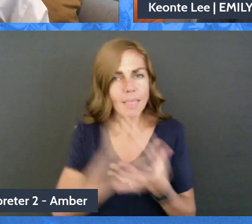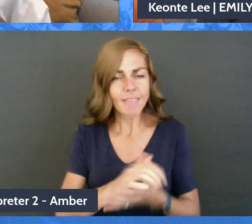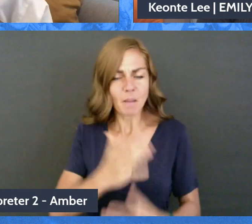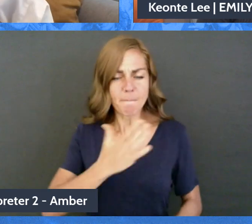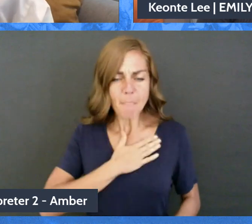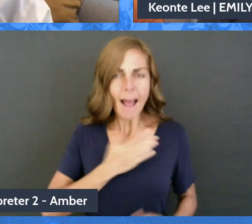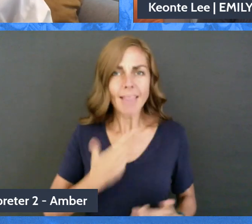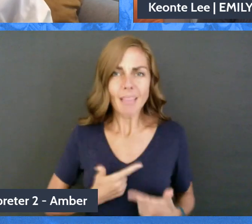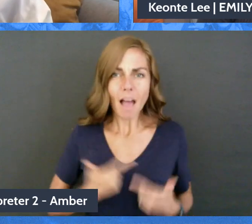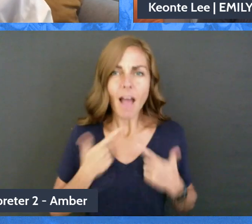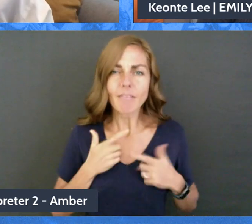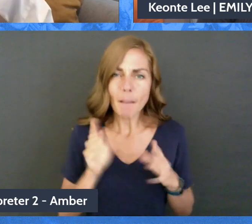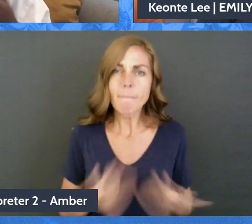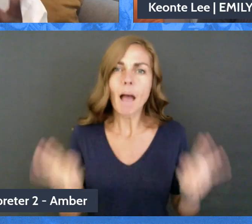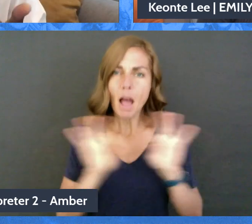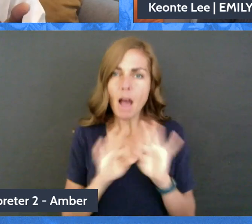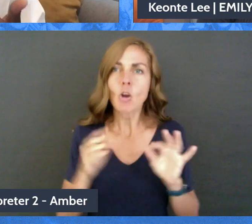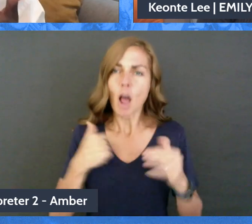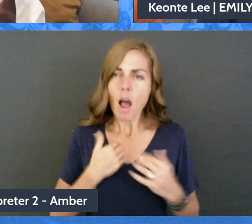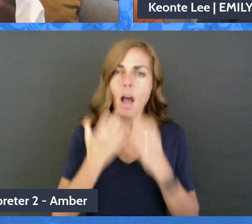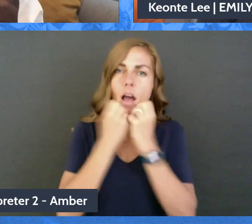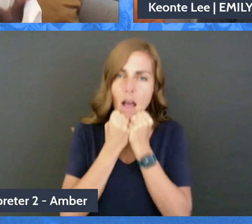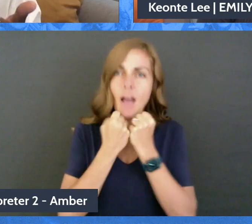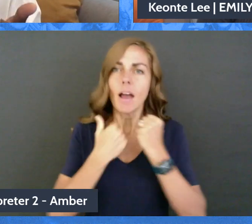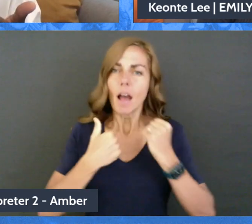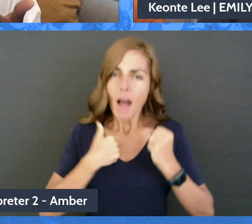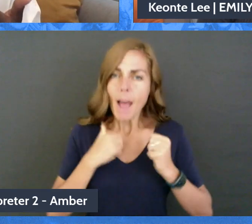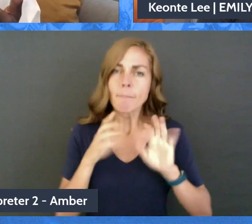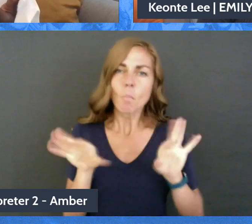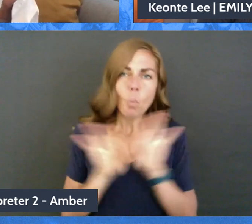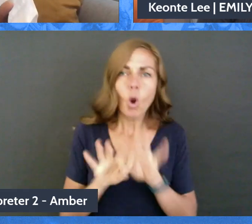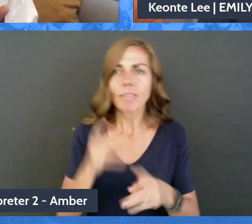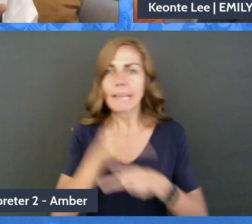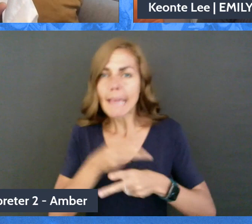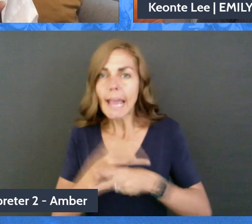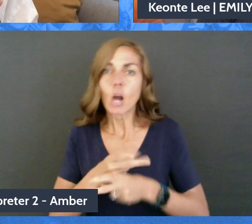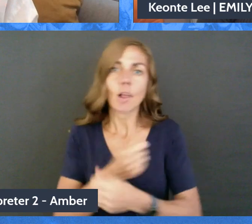and that I'm worthy of care, of love, of softness,